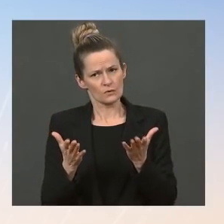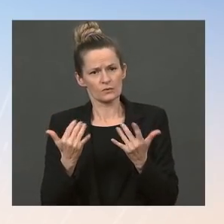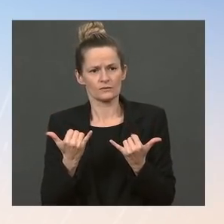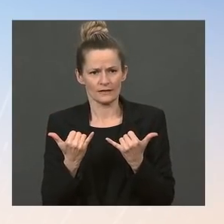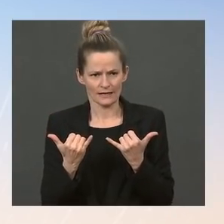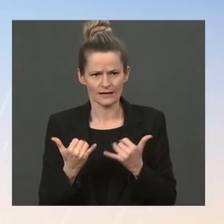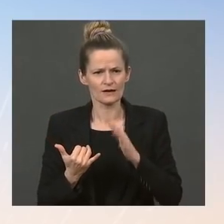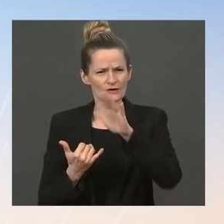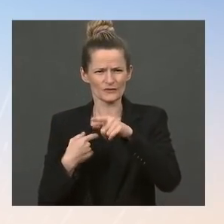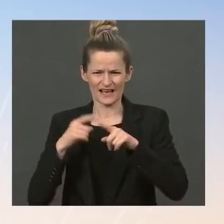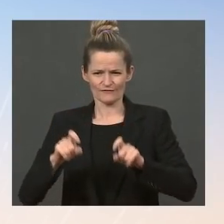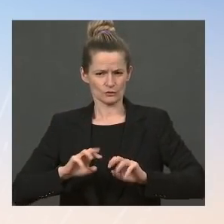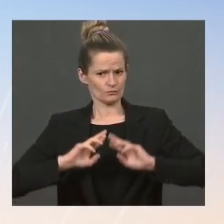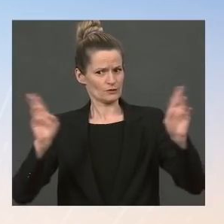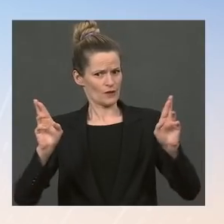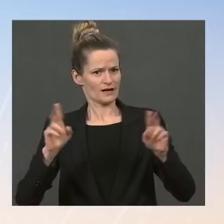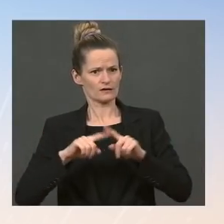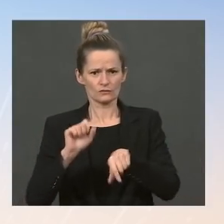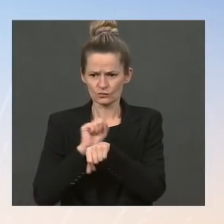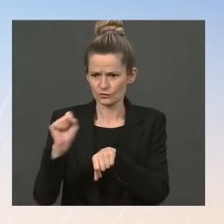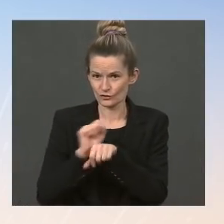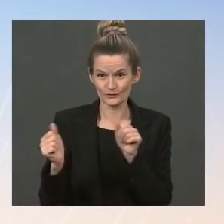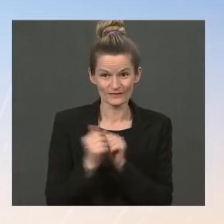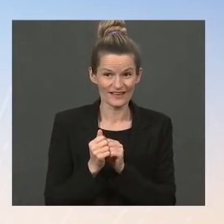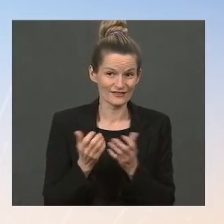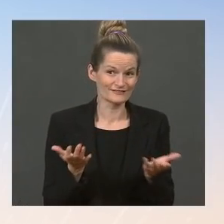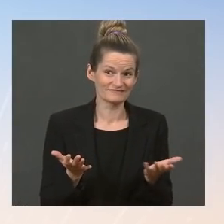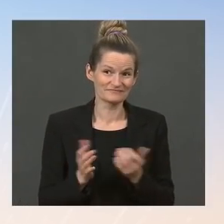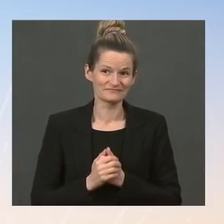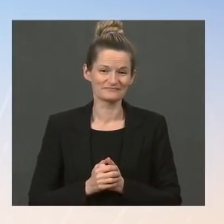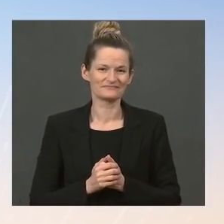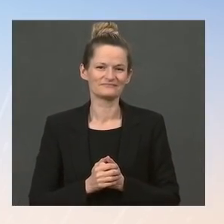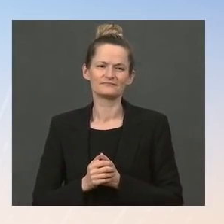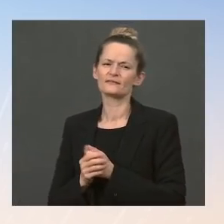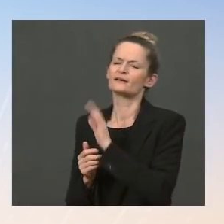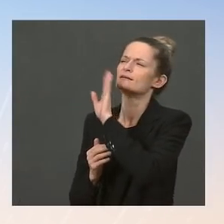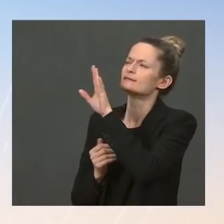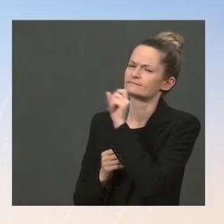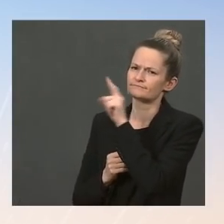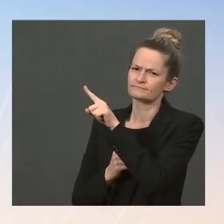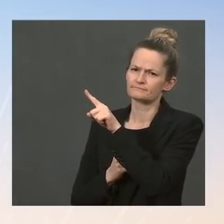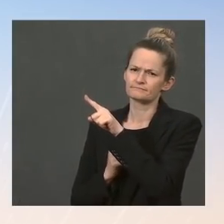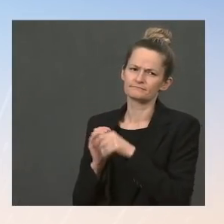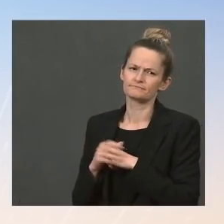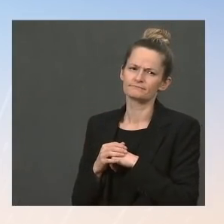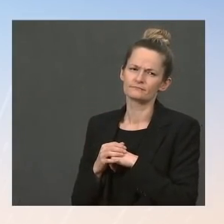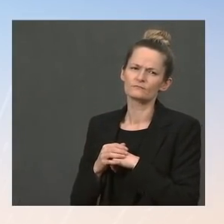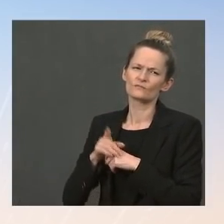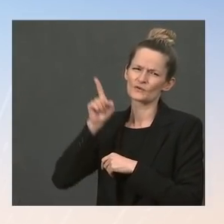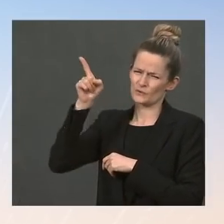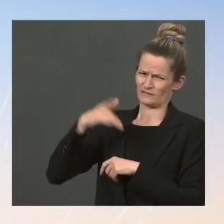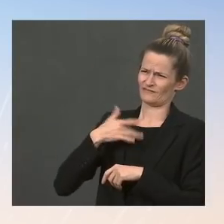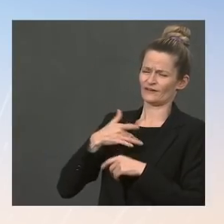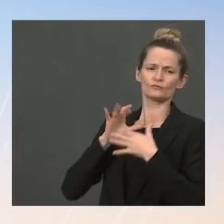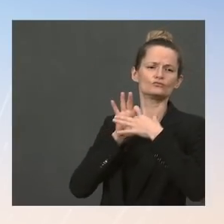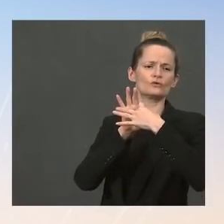The Press: Last one, then I'll hand off. On the same subject, the French have also said that this is undermining relations with U.S. and its European partners.